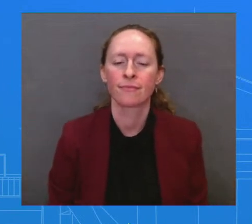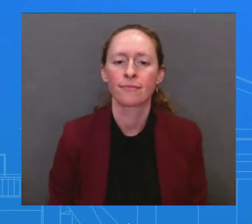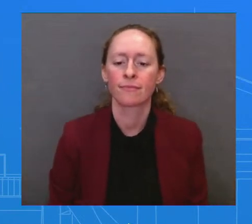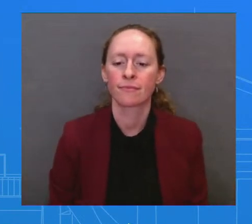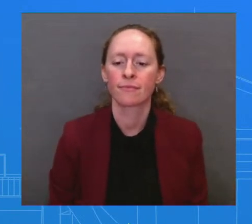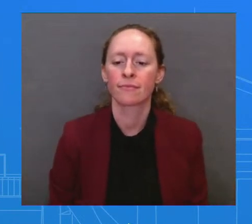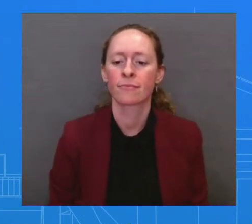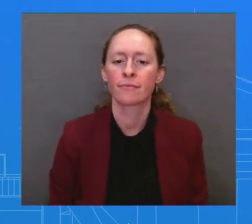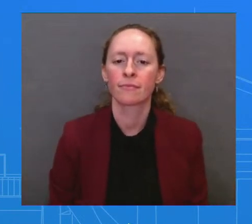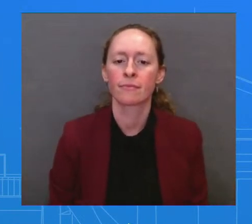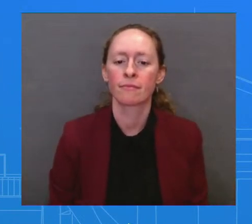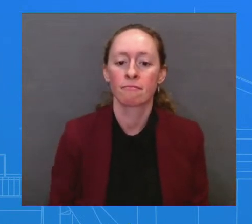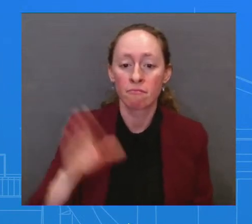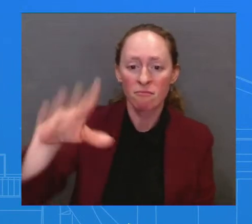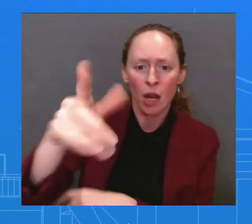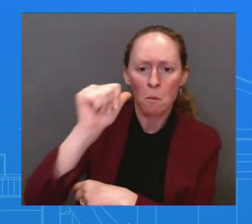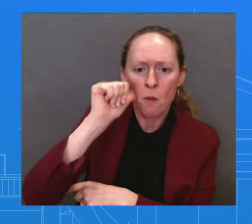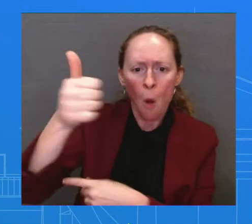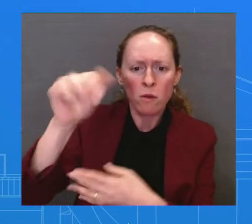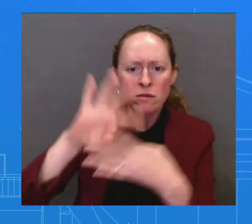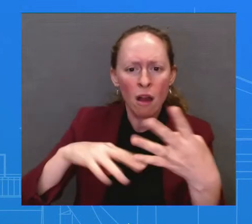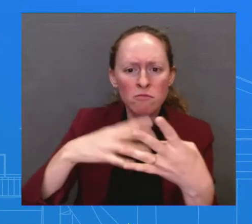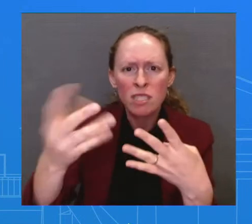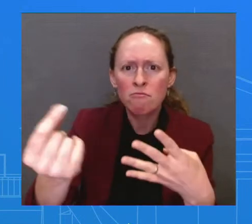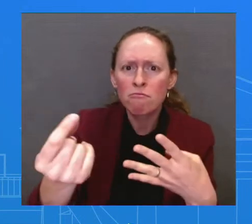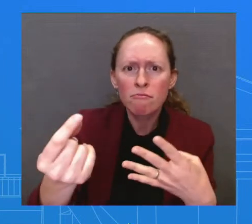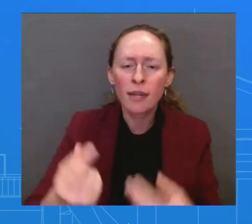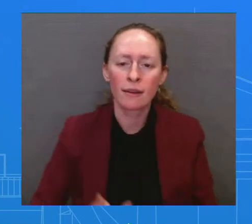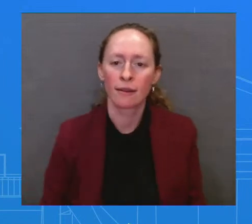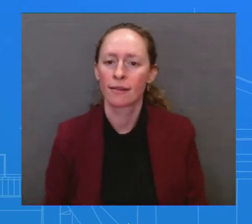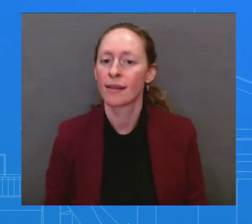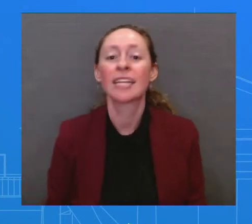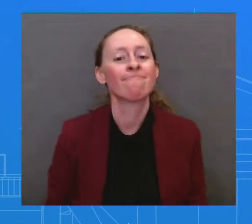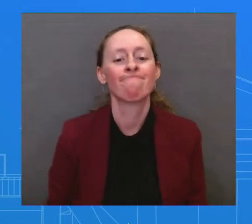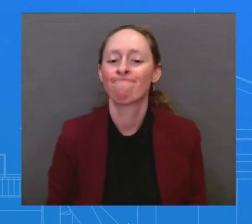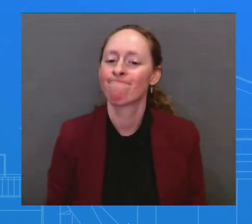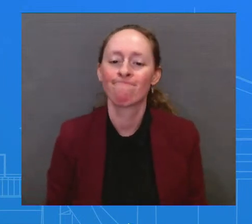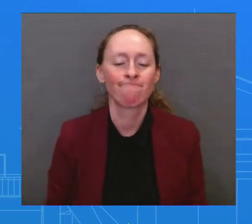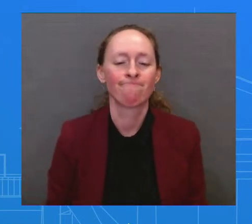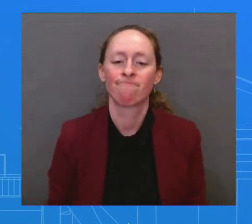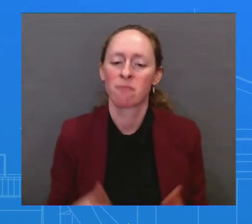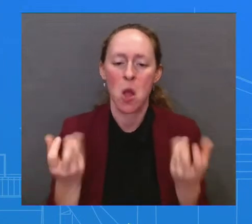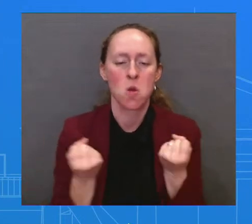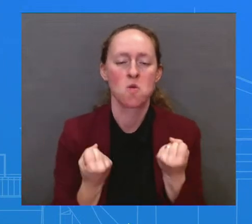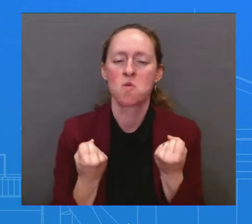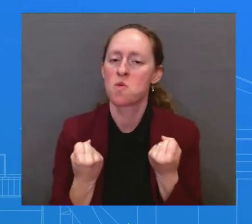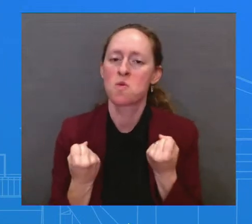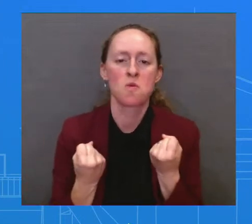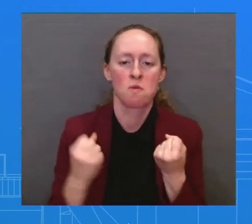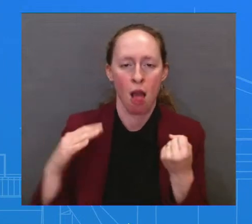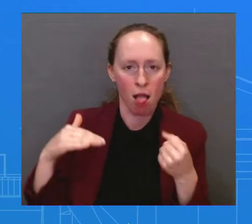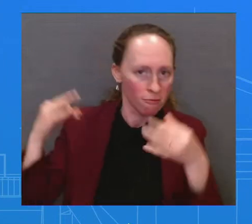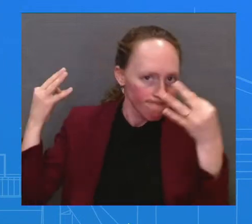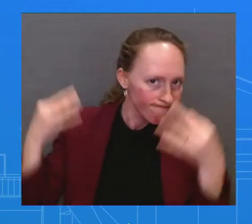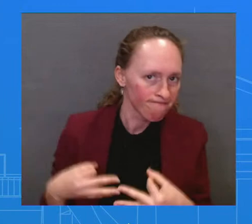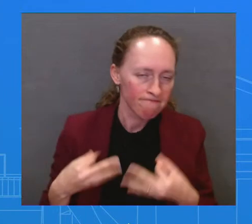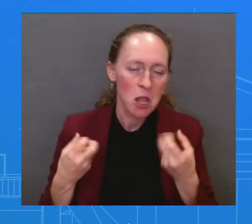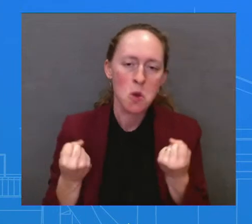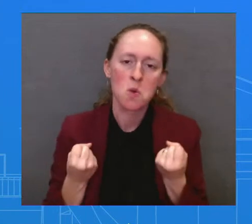Ms. Jean-Pierre: I don't have -- I don't have anything to share at this moment on tomorrow's schedule. Certainly, we'll have that out for all of you later today. Go ahead, Peter.